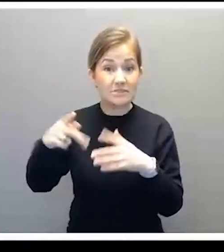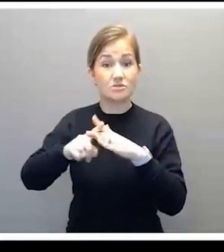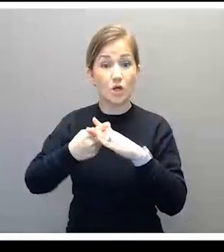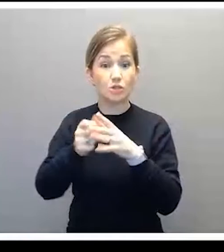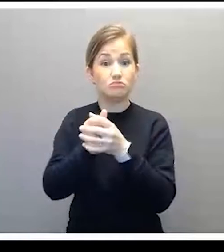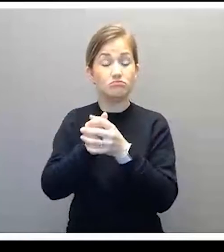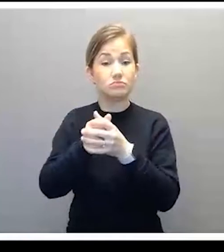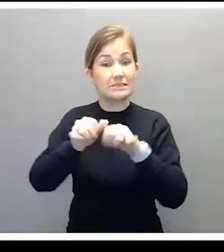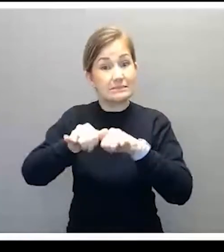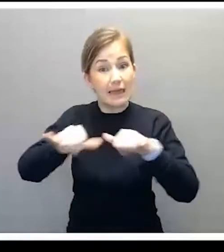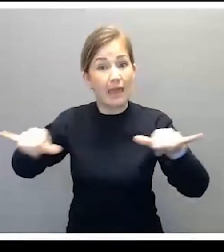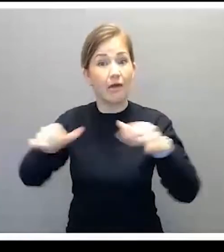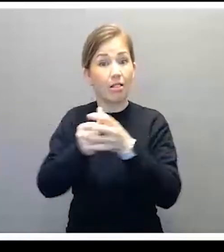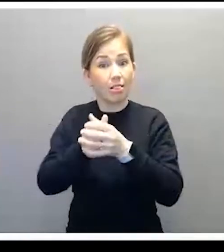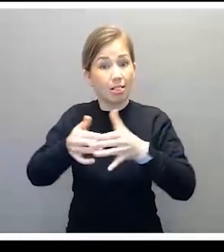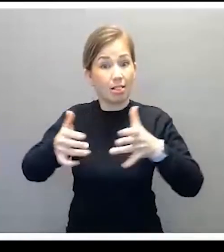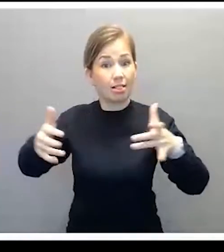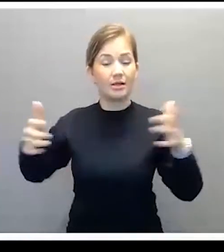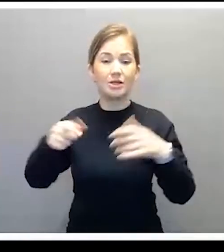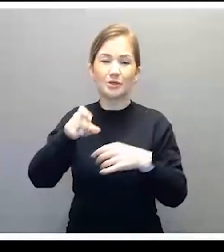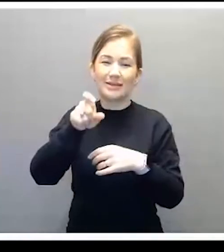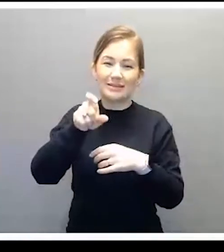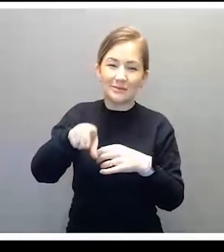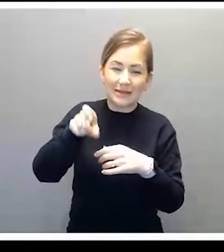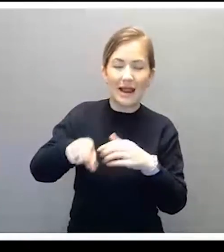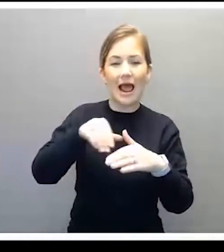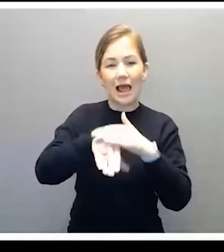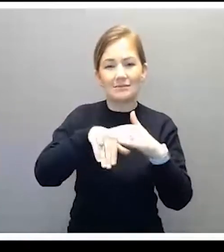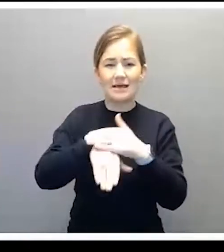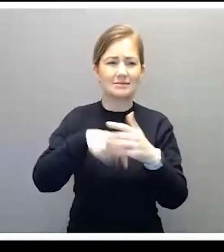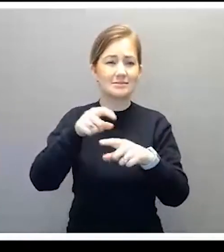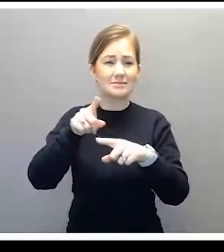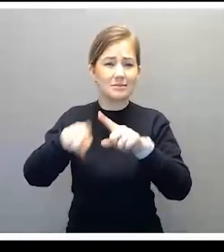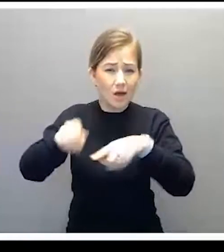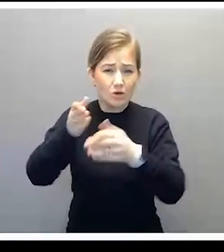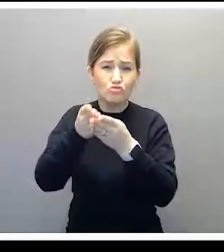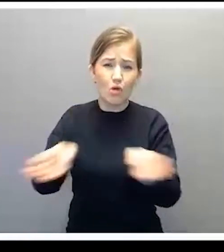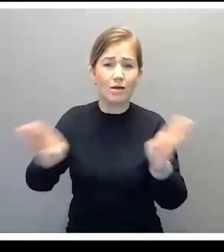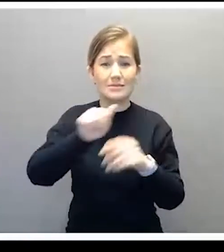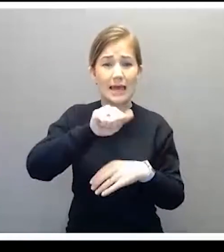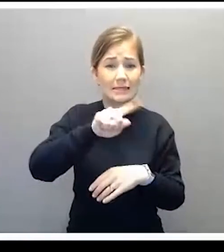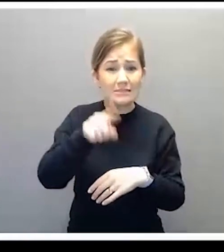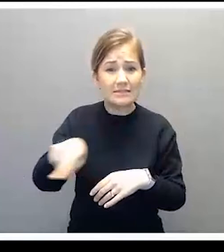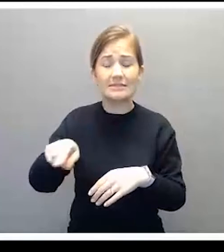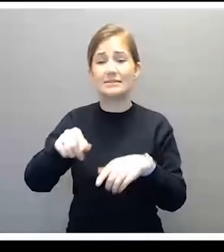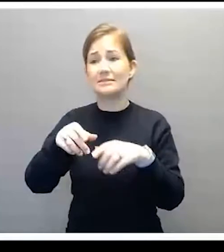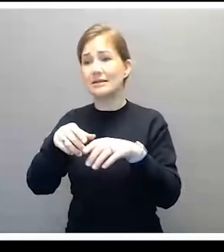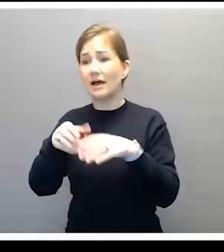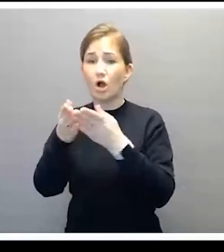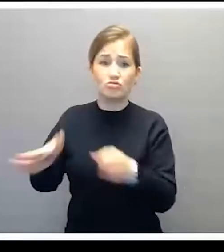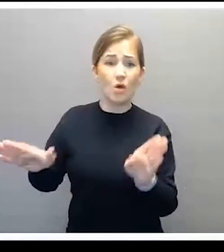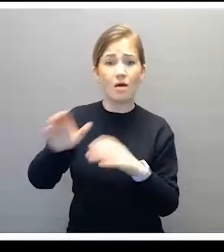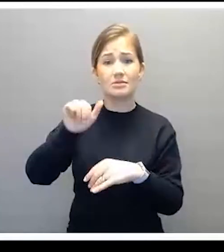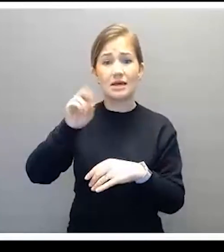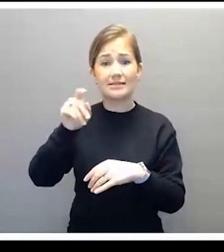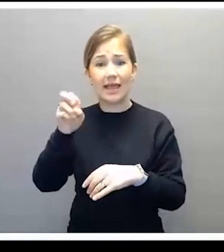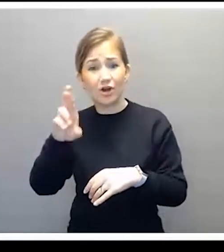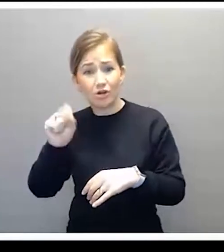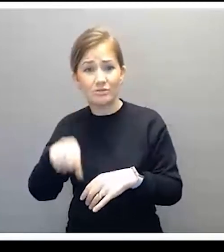and you need common access to those applications across AZs, across applications, across containers,